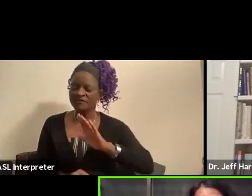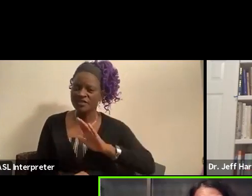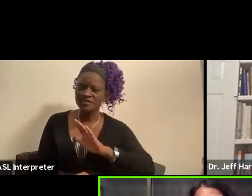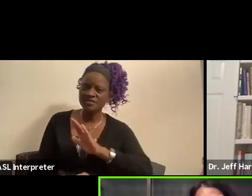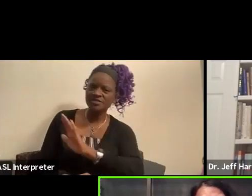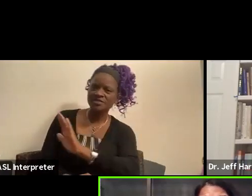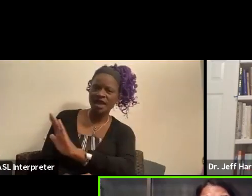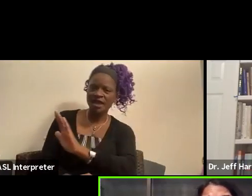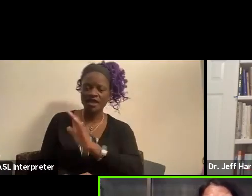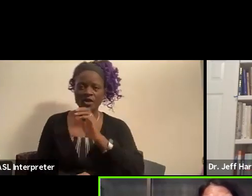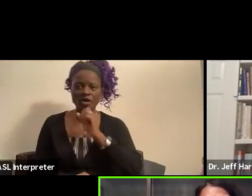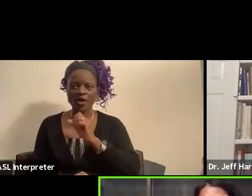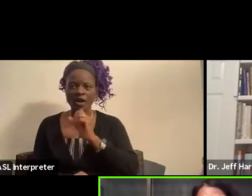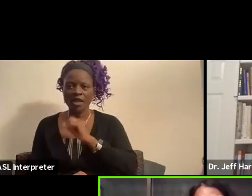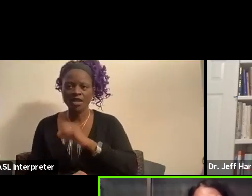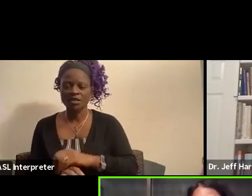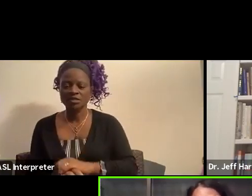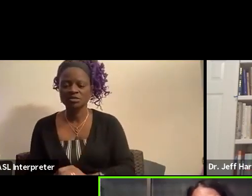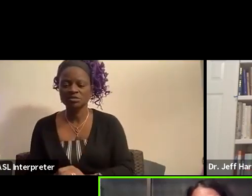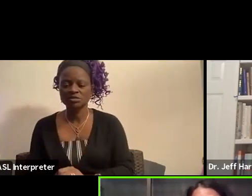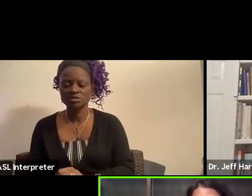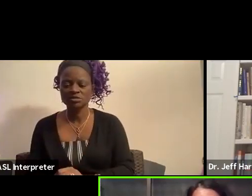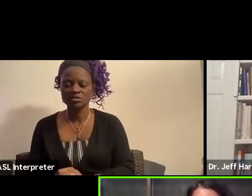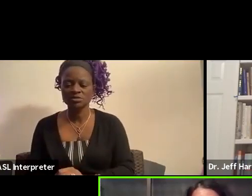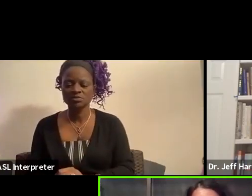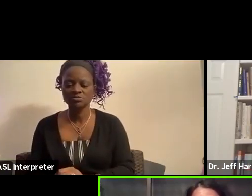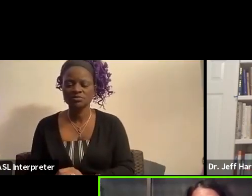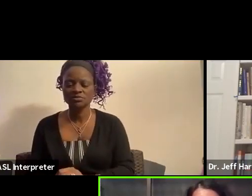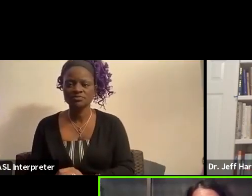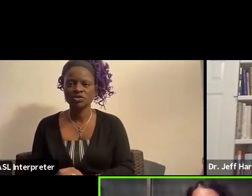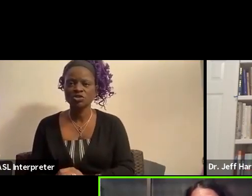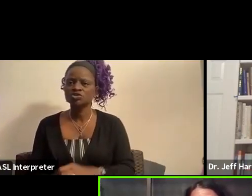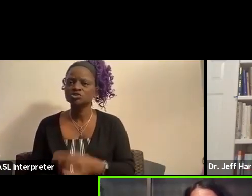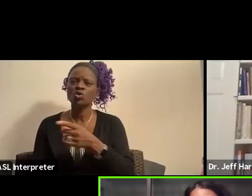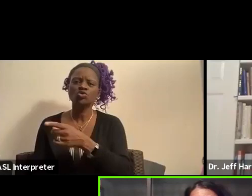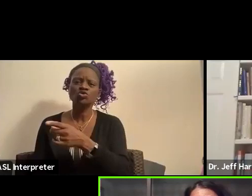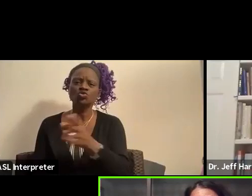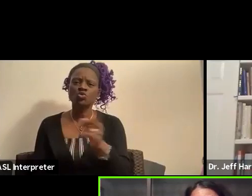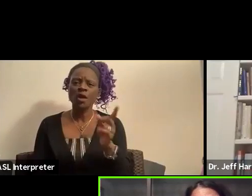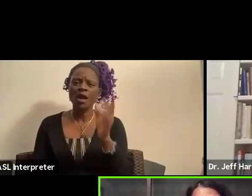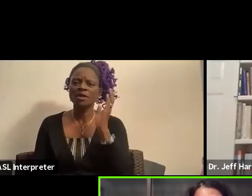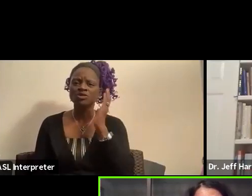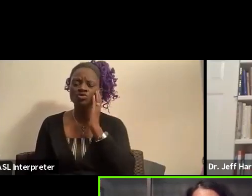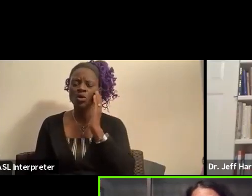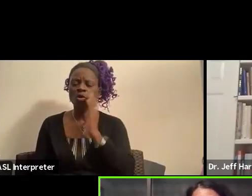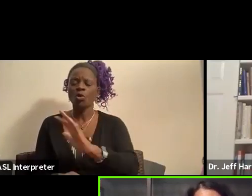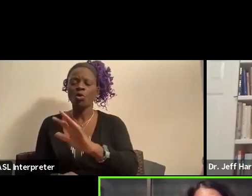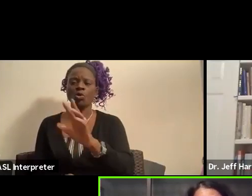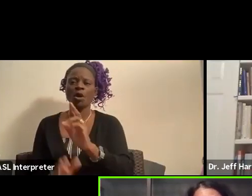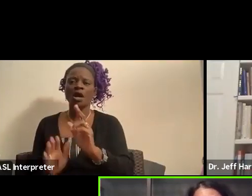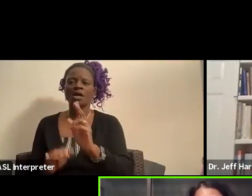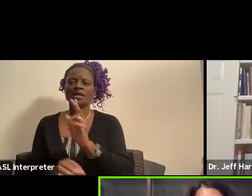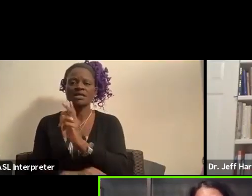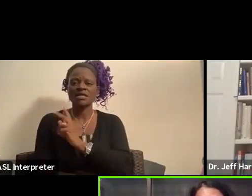So, as you probably know, Kaiserslautern have already beenbattling.